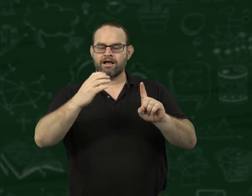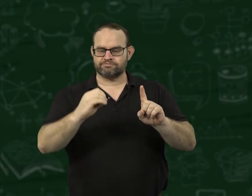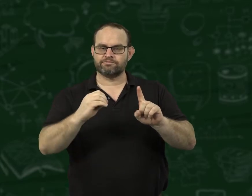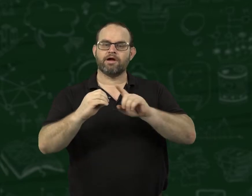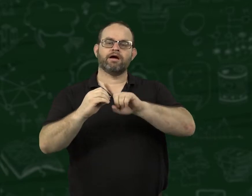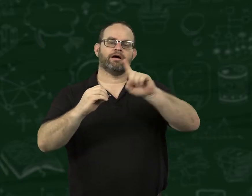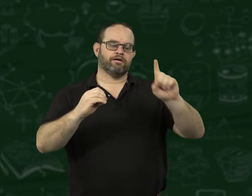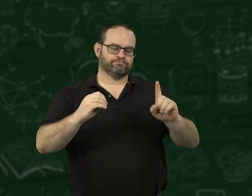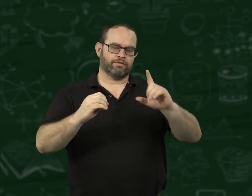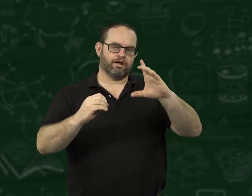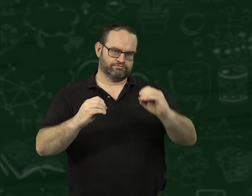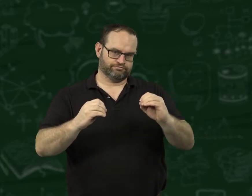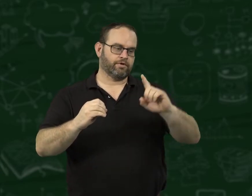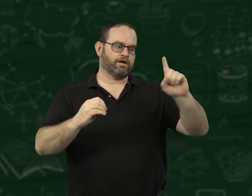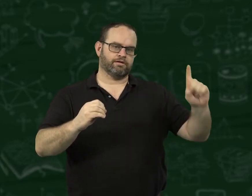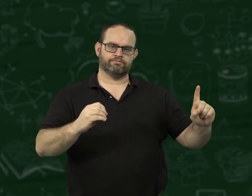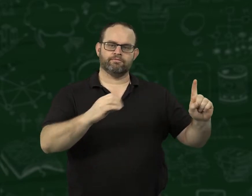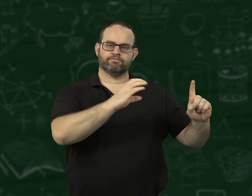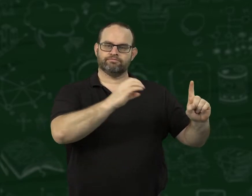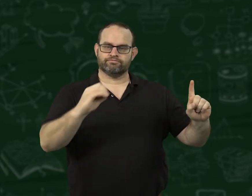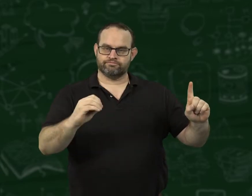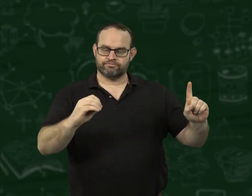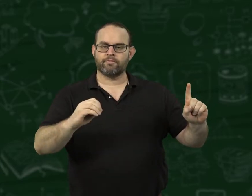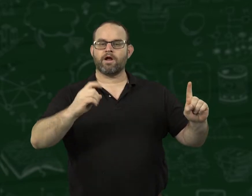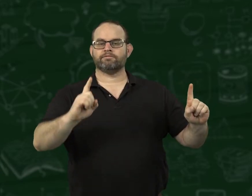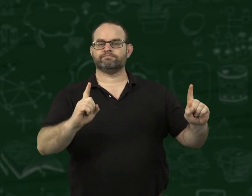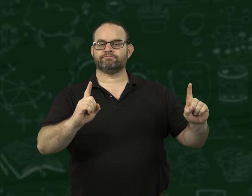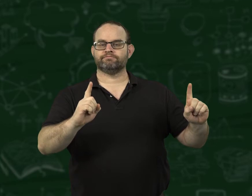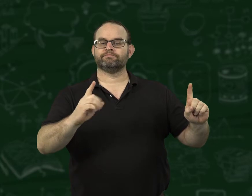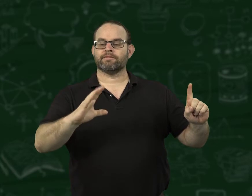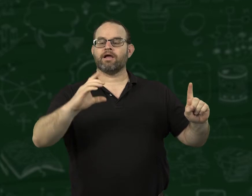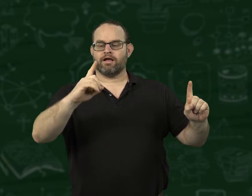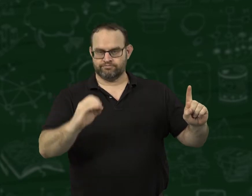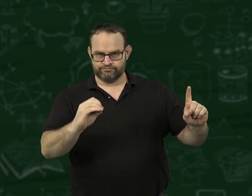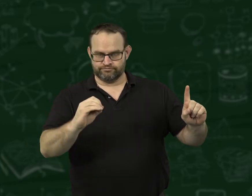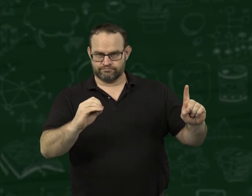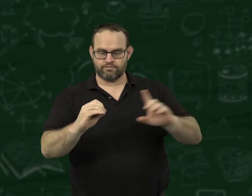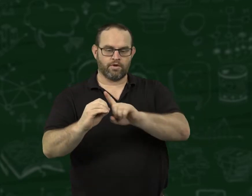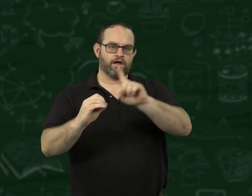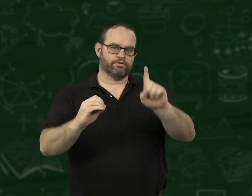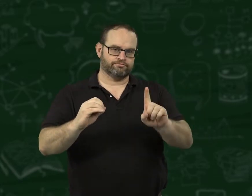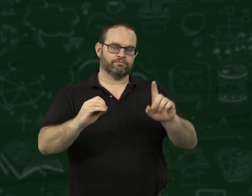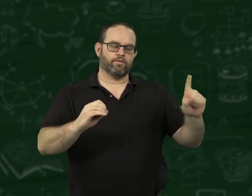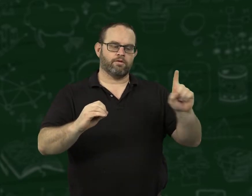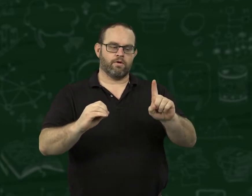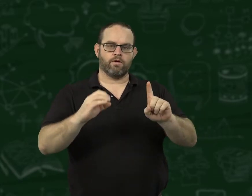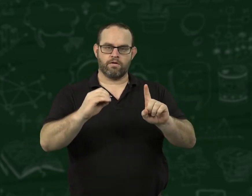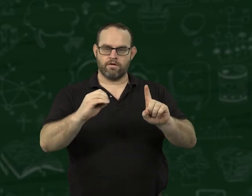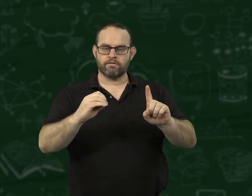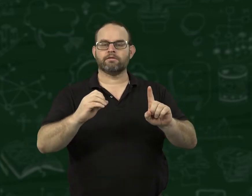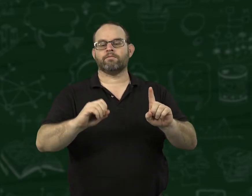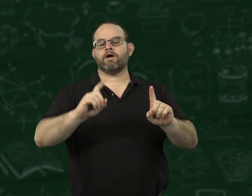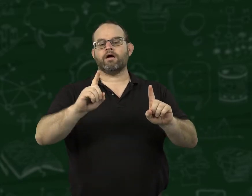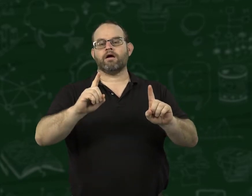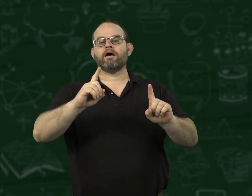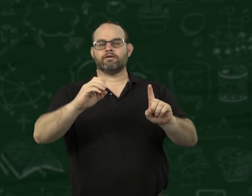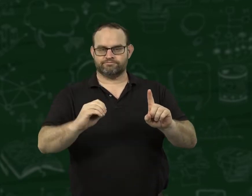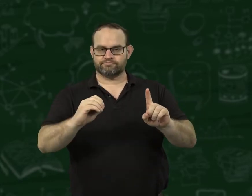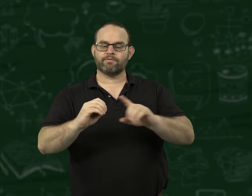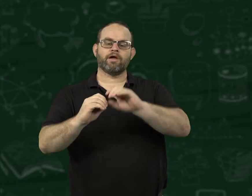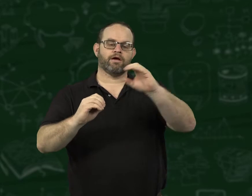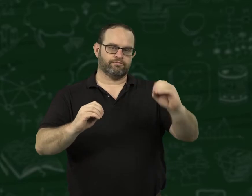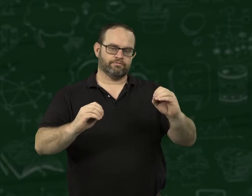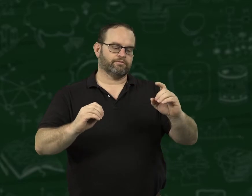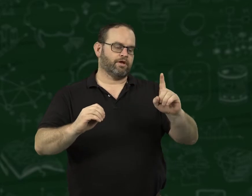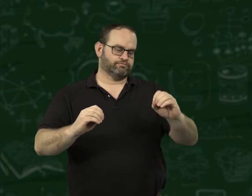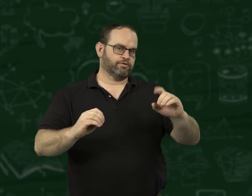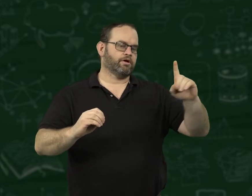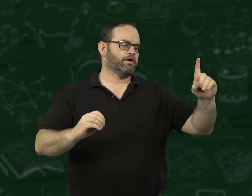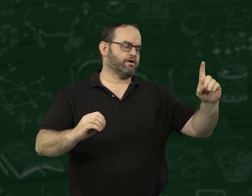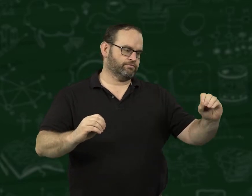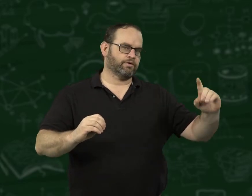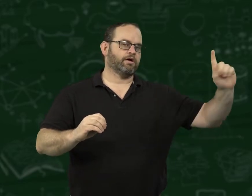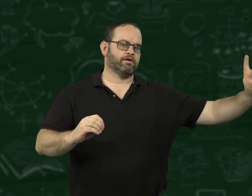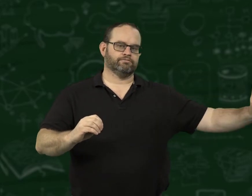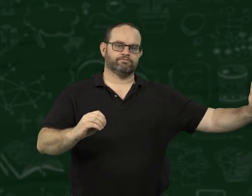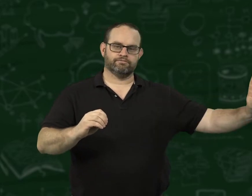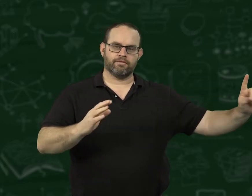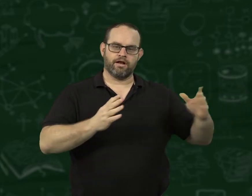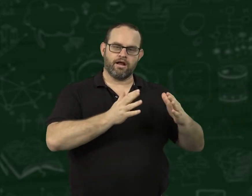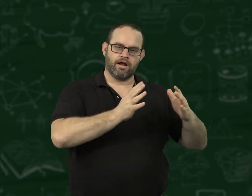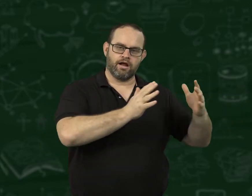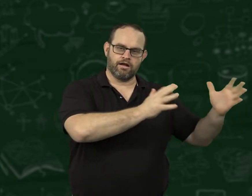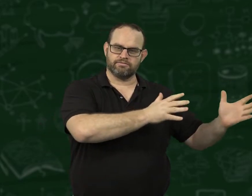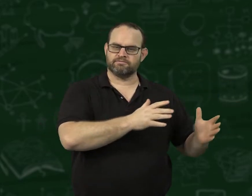Again, the digits go back to zero and a 1 gets pushed to the next column on the left, become 100, 101, 110, 111, and so on to 1000.